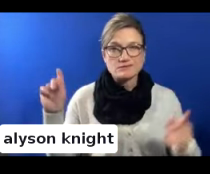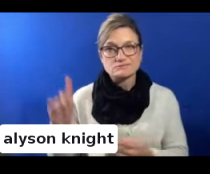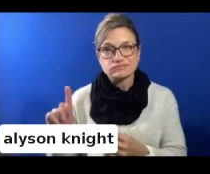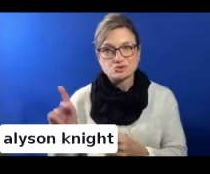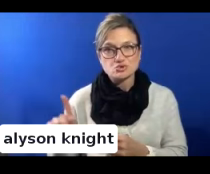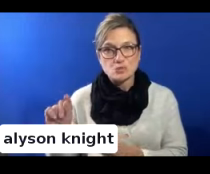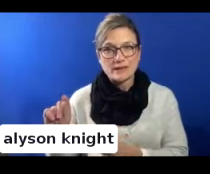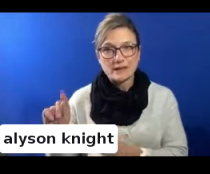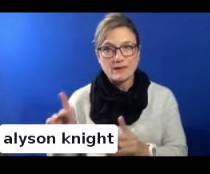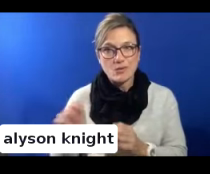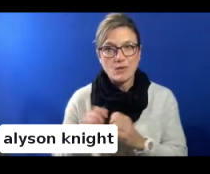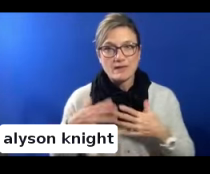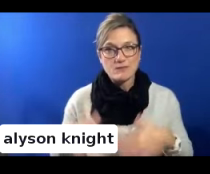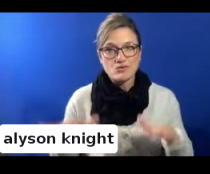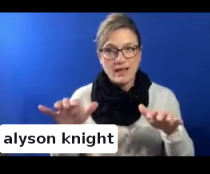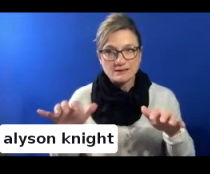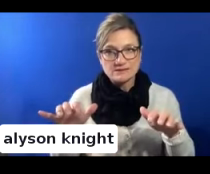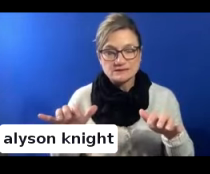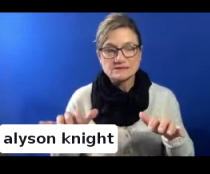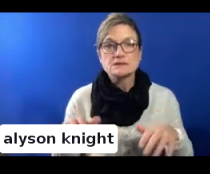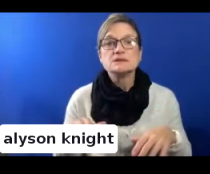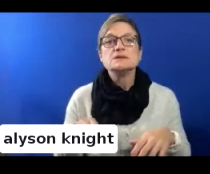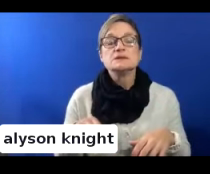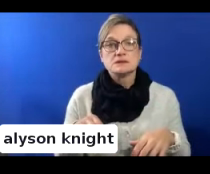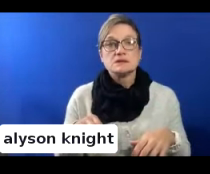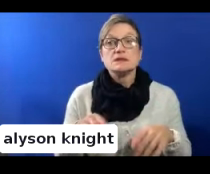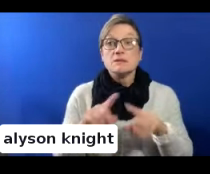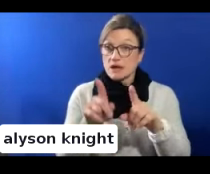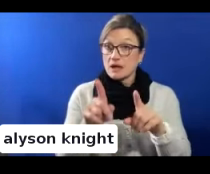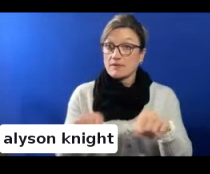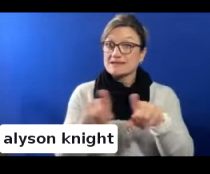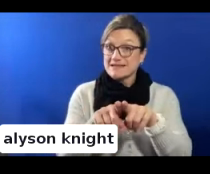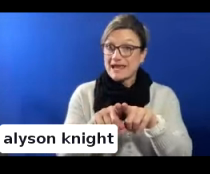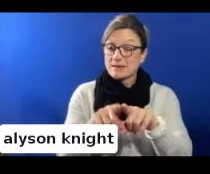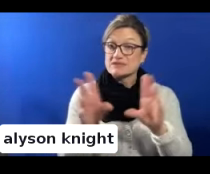with paralysis but the same number of sessions were offered.